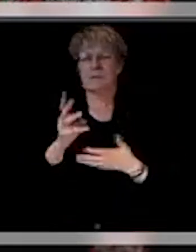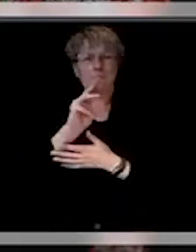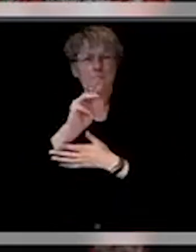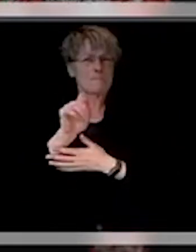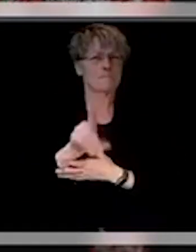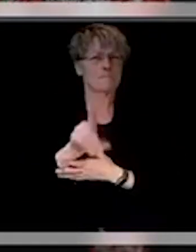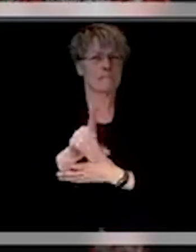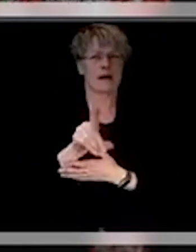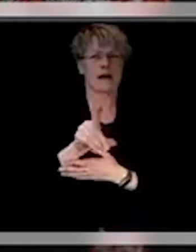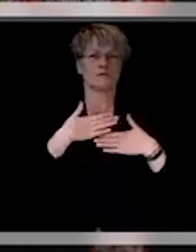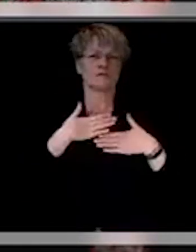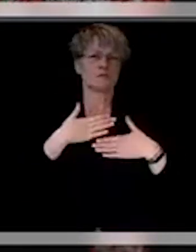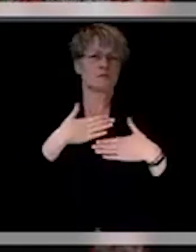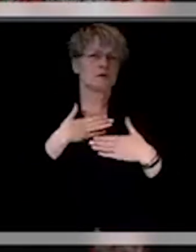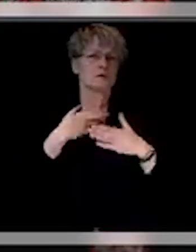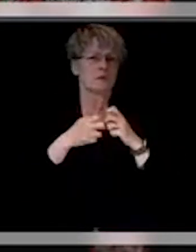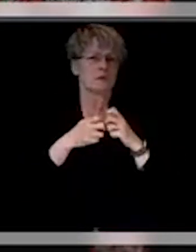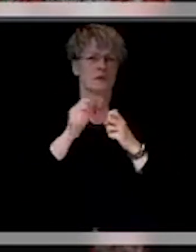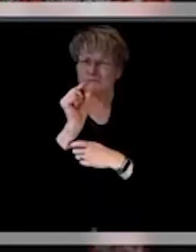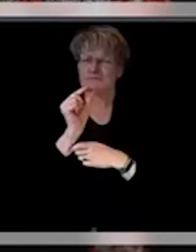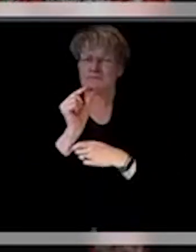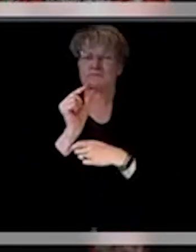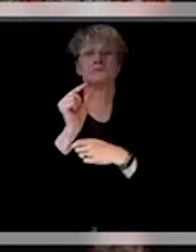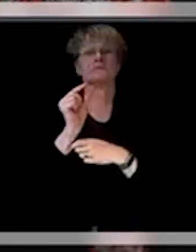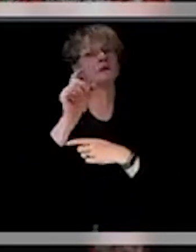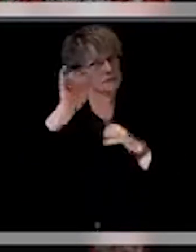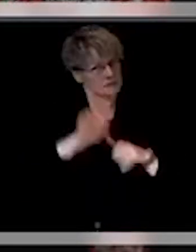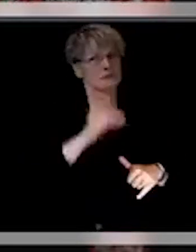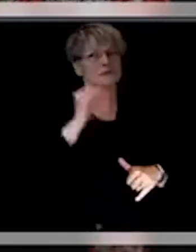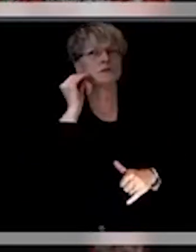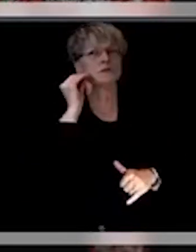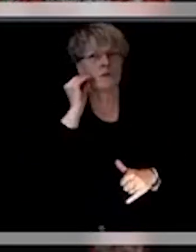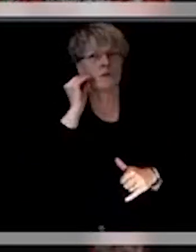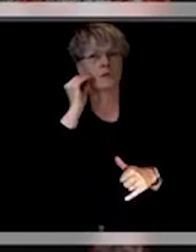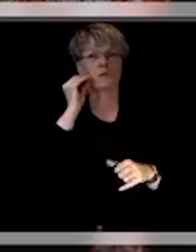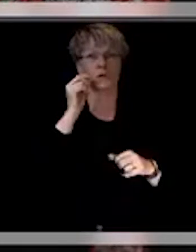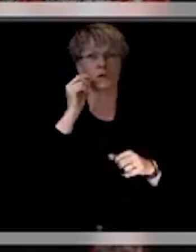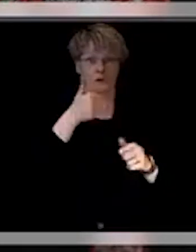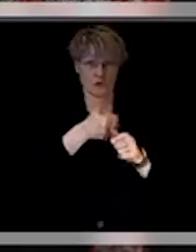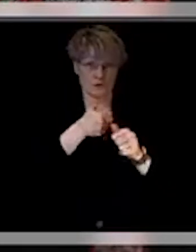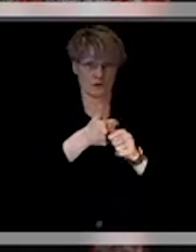and stay away from others so that you don't transmit that disease. Of course, there are